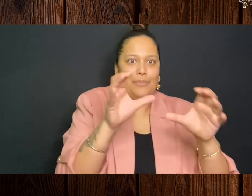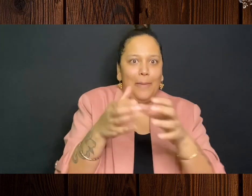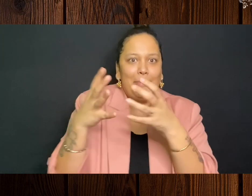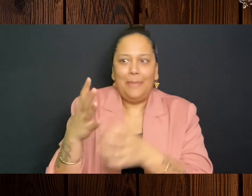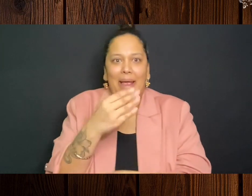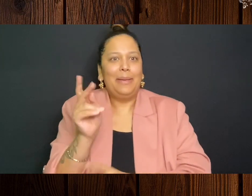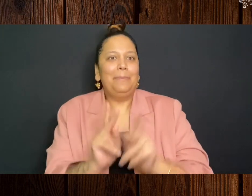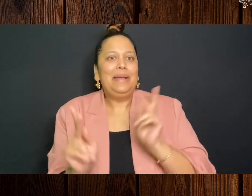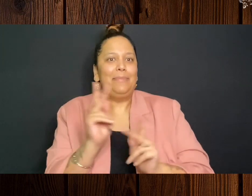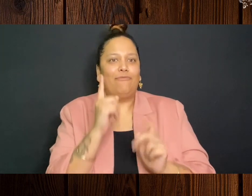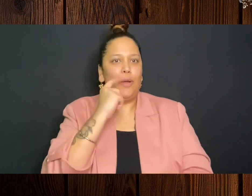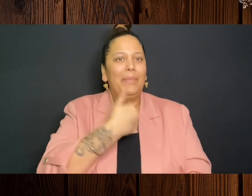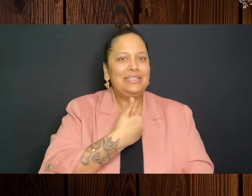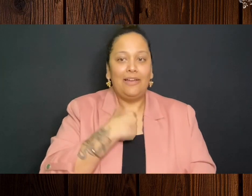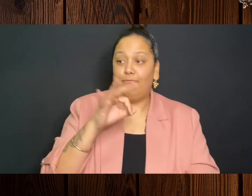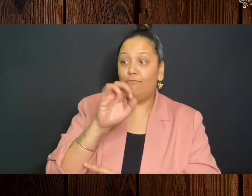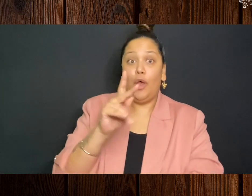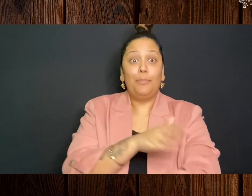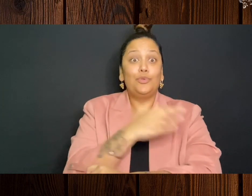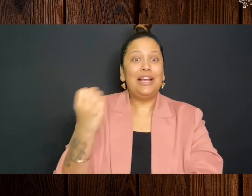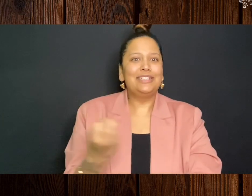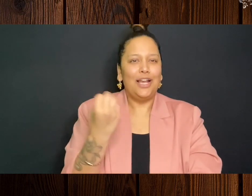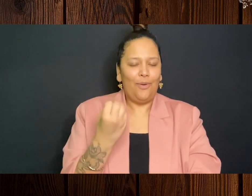for myself, was Folk Music Ontario, and then in England,